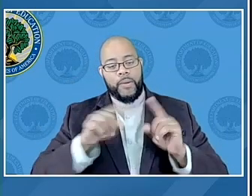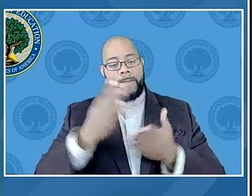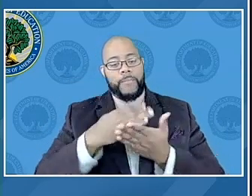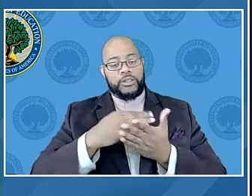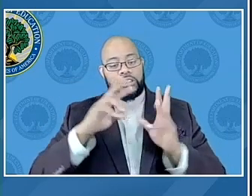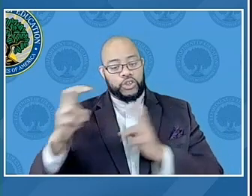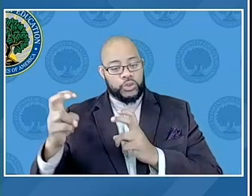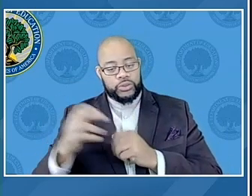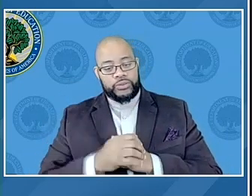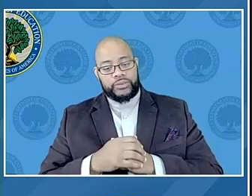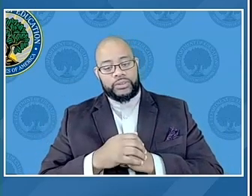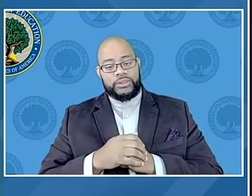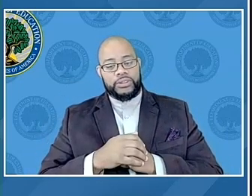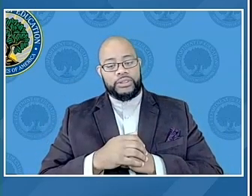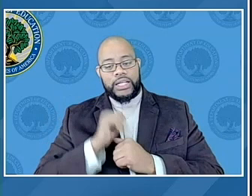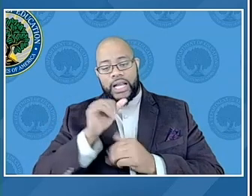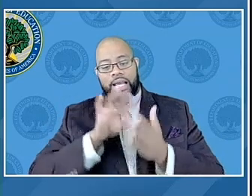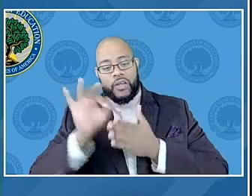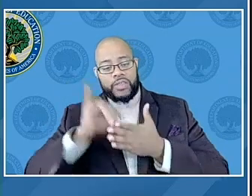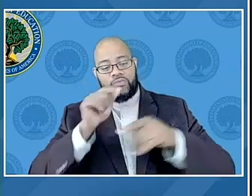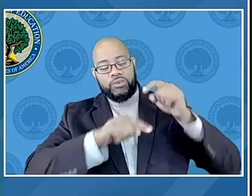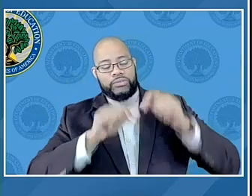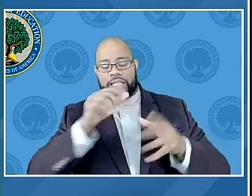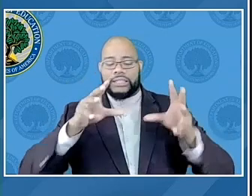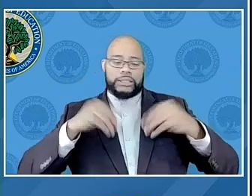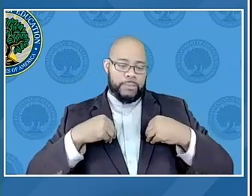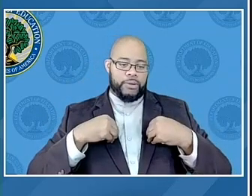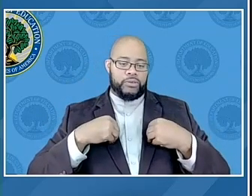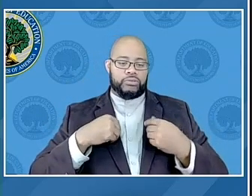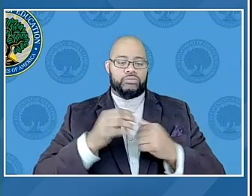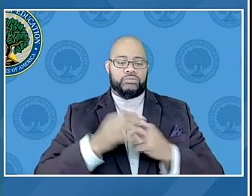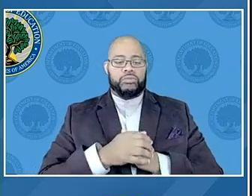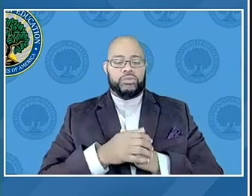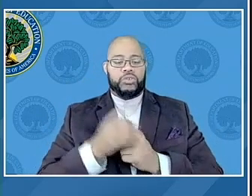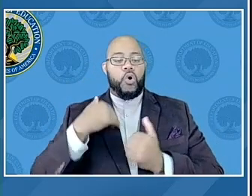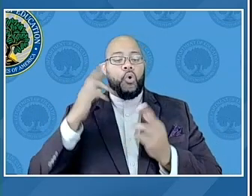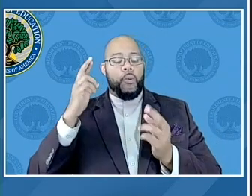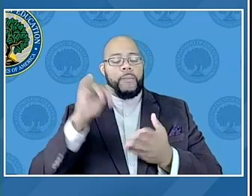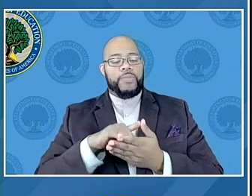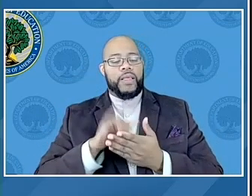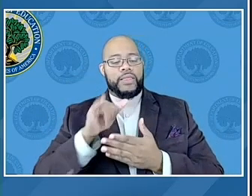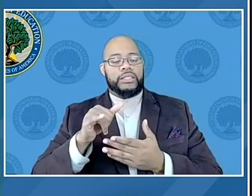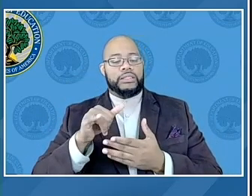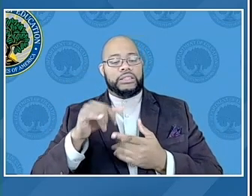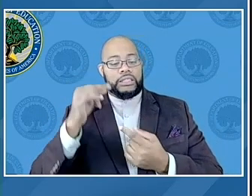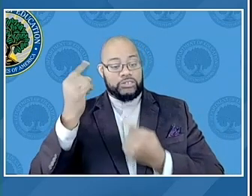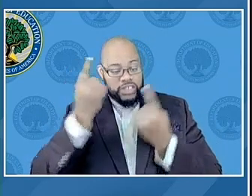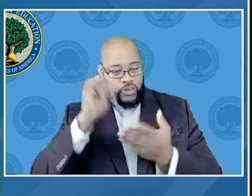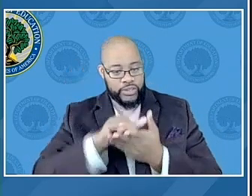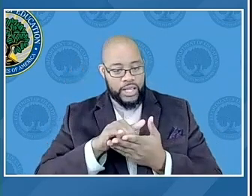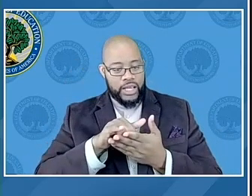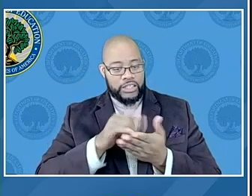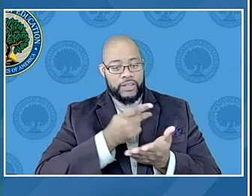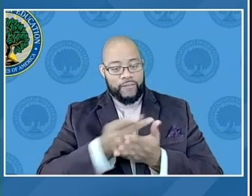these retroactively is unacceptable. So I hope that this take into account defaulted borrowers and that a lot of us